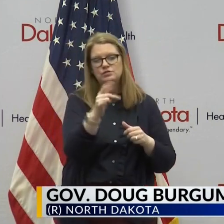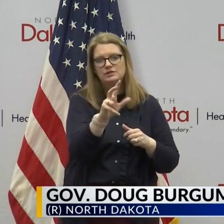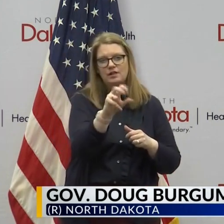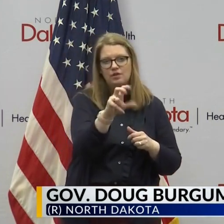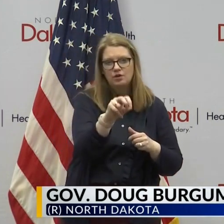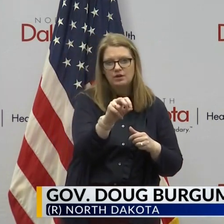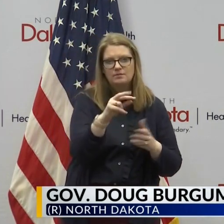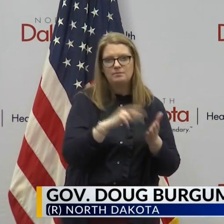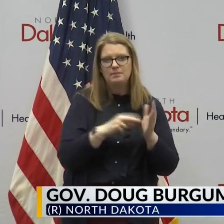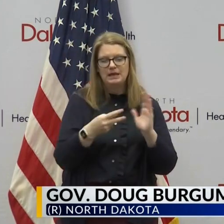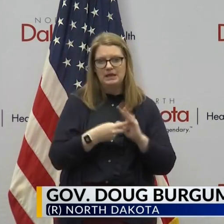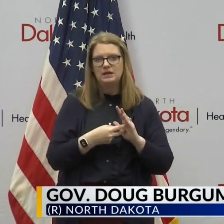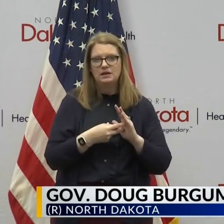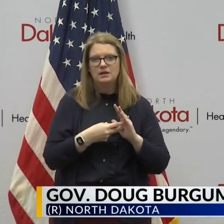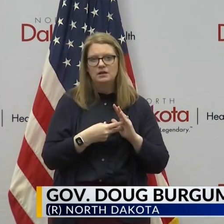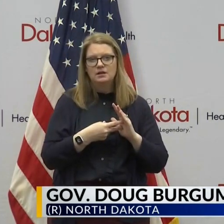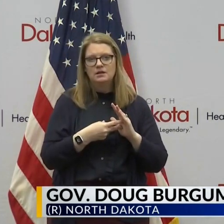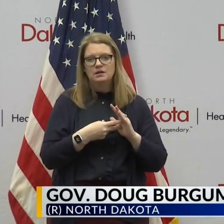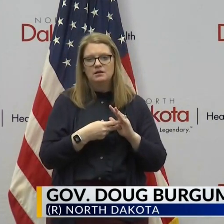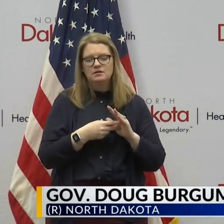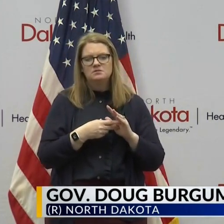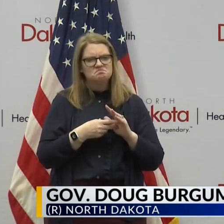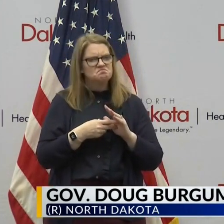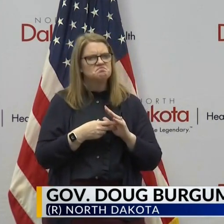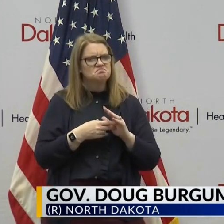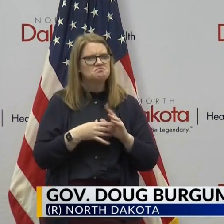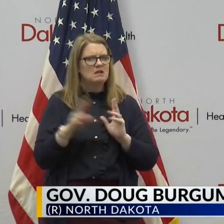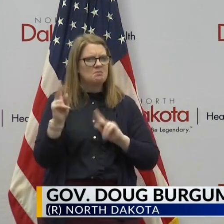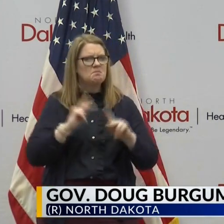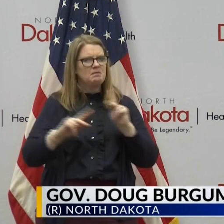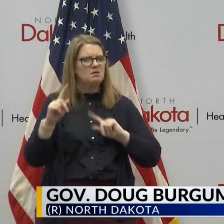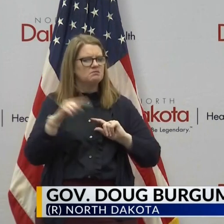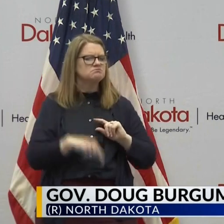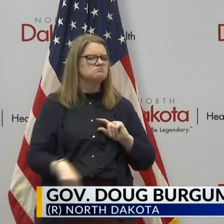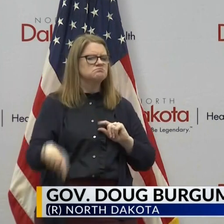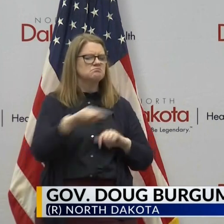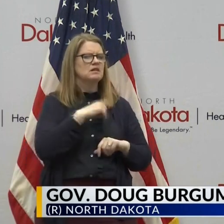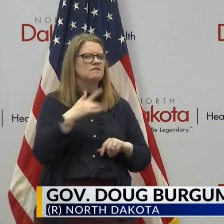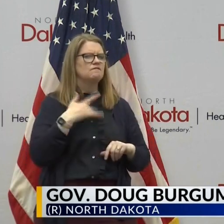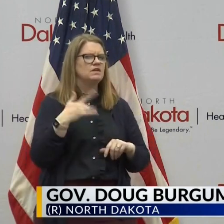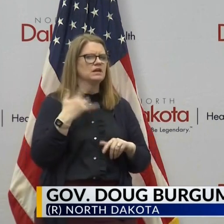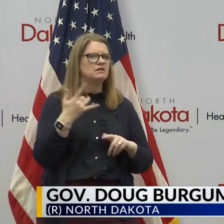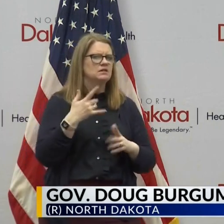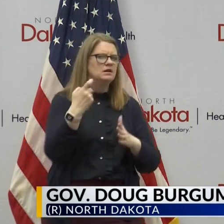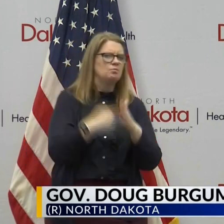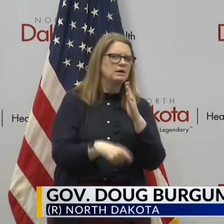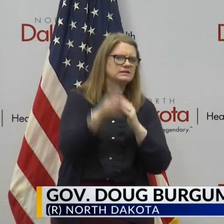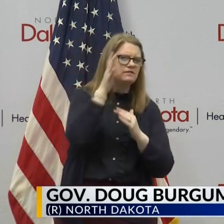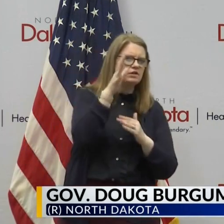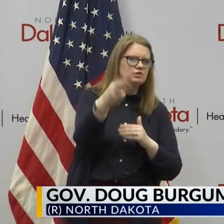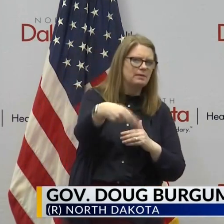THE FACT THAT NEXT FALL'S PRICE IS IN THE 20s AND A YEAR FROM NOW, MAYBE IN THE 30s ACTUALLY